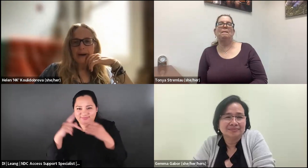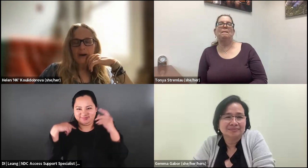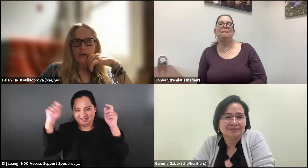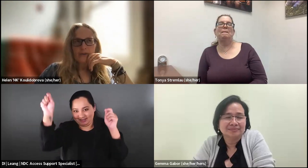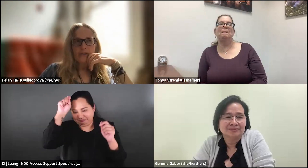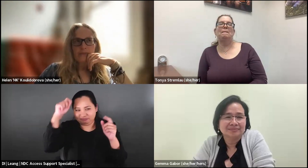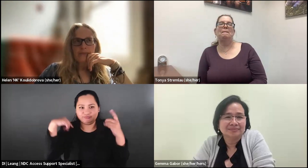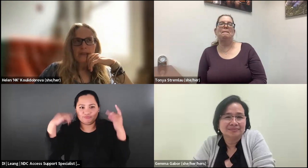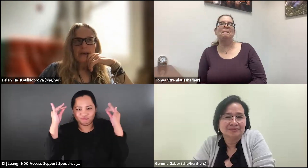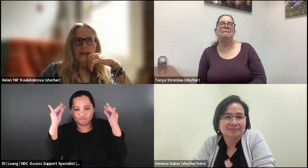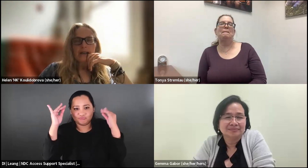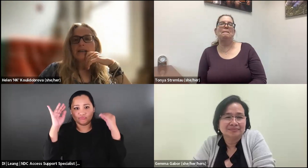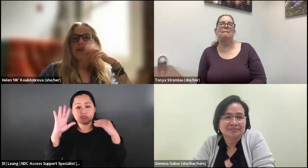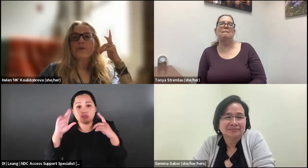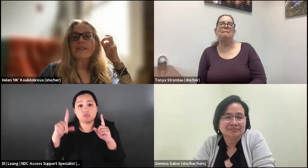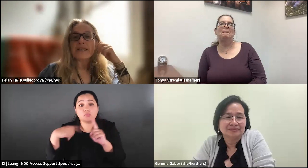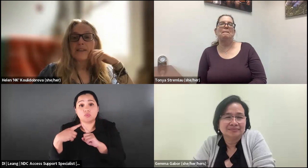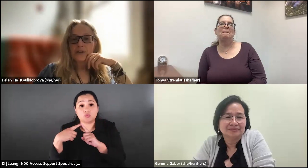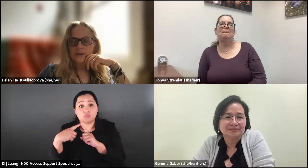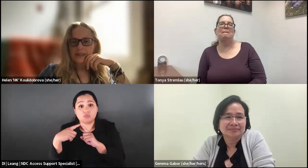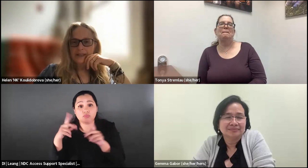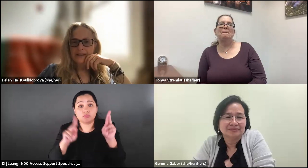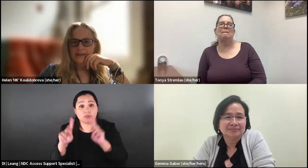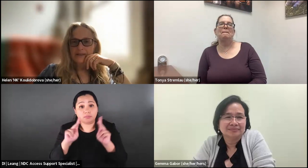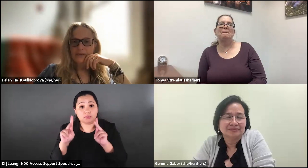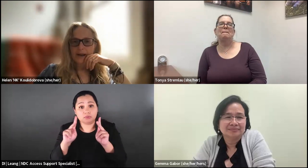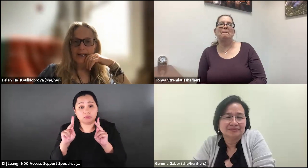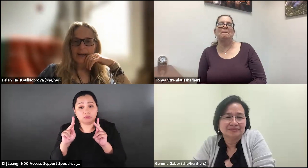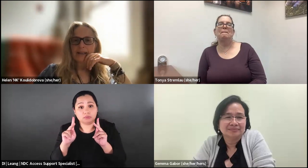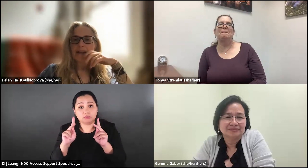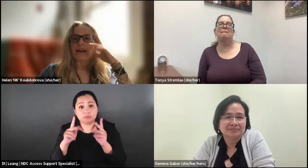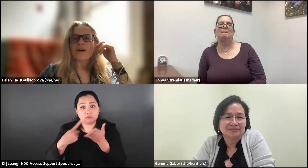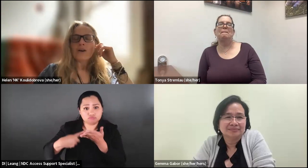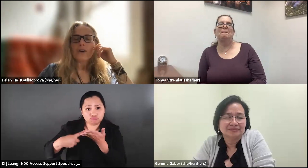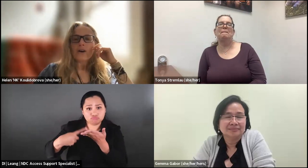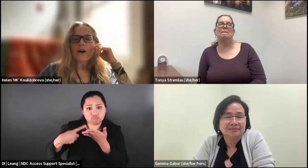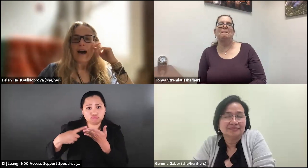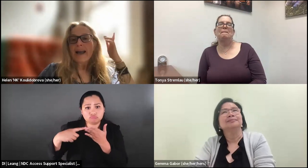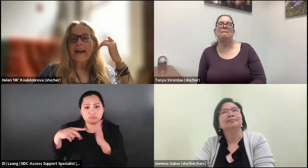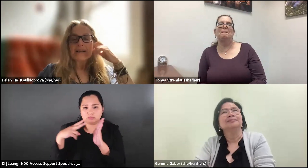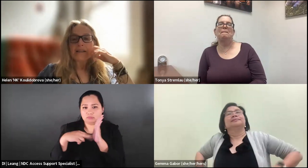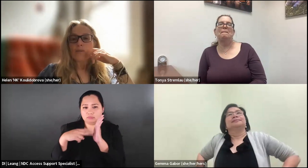about literacy difficulties, I ask them,